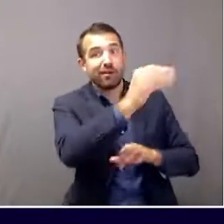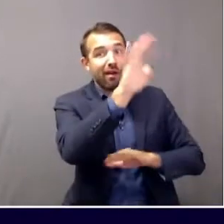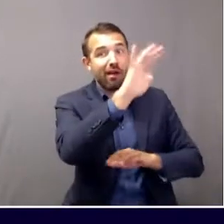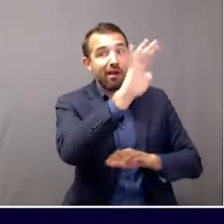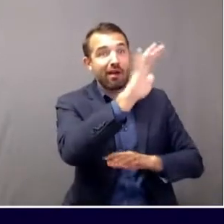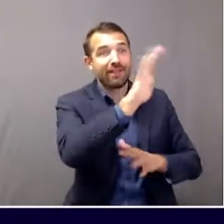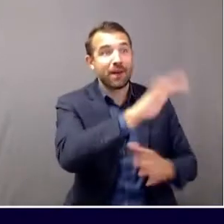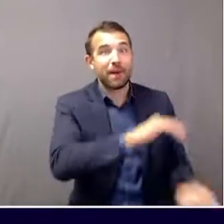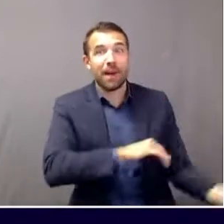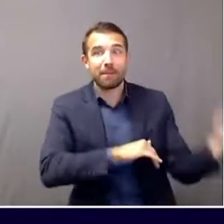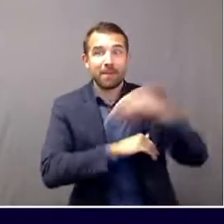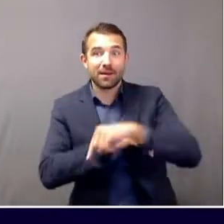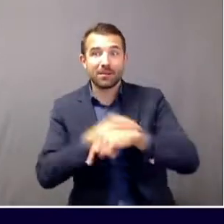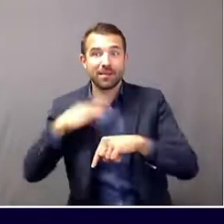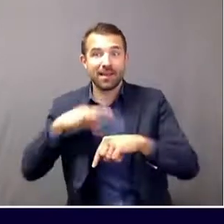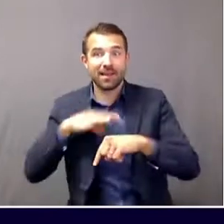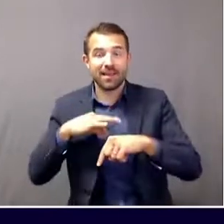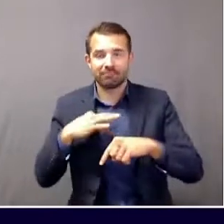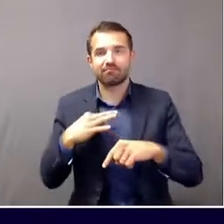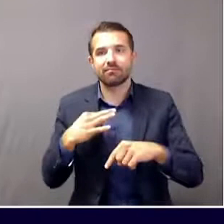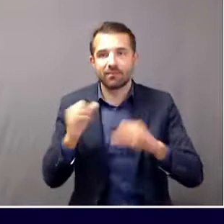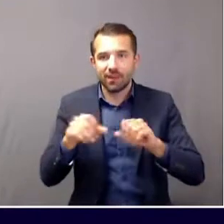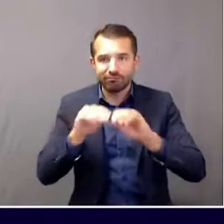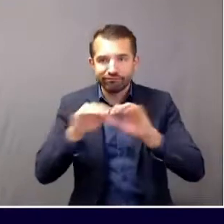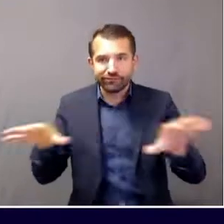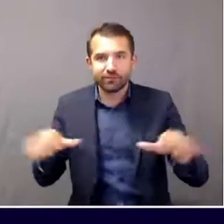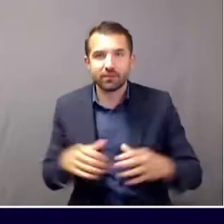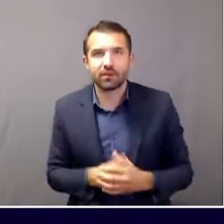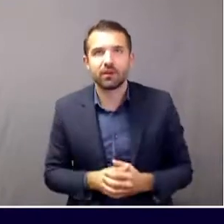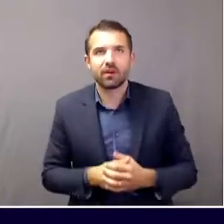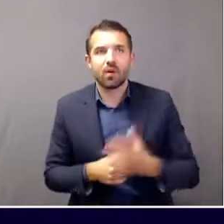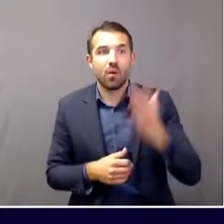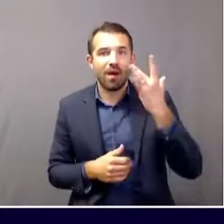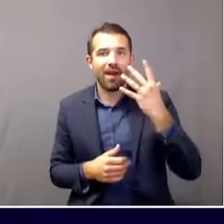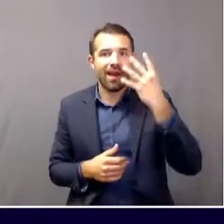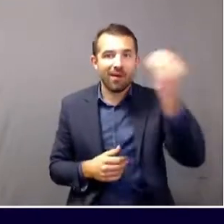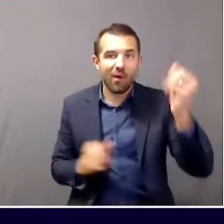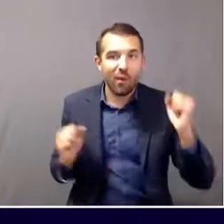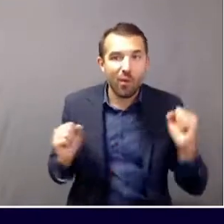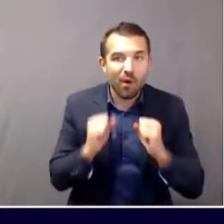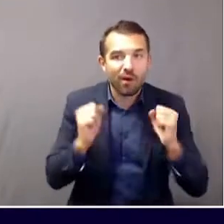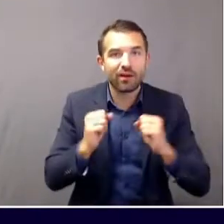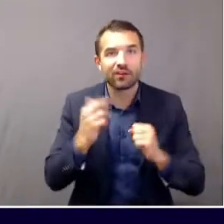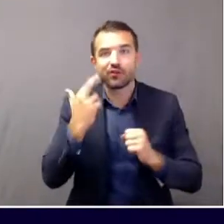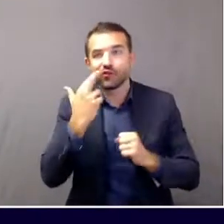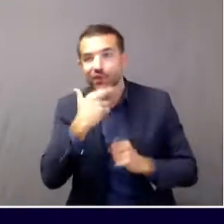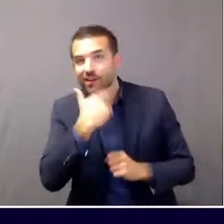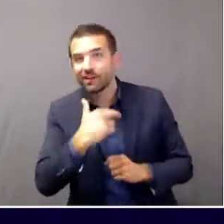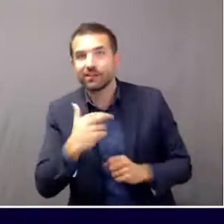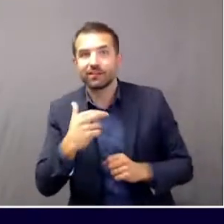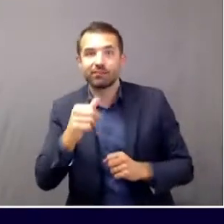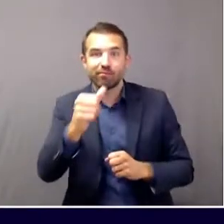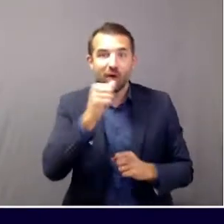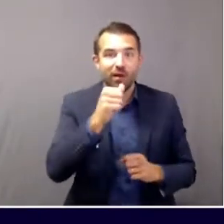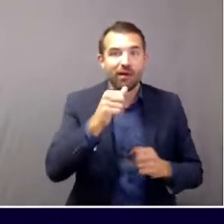socializing in settings indoors and bars